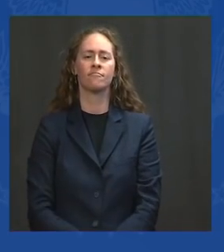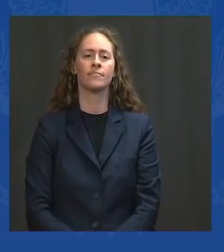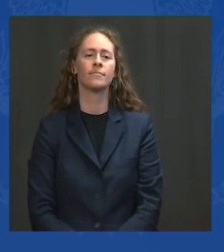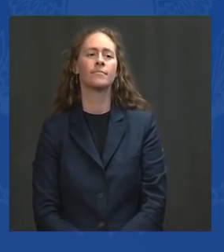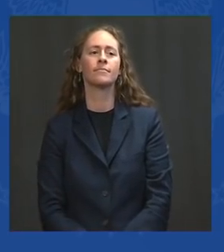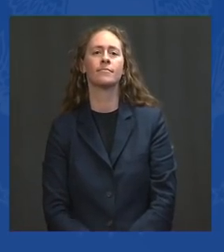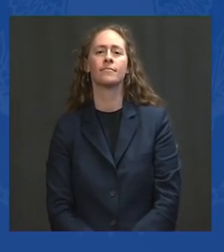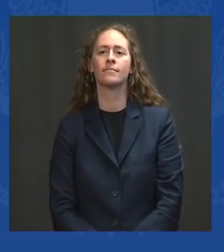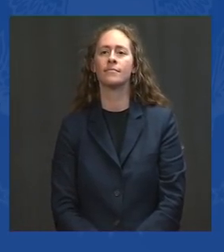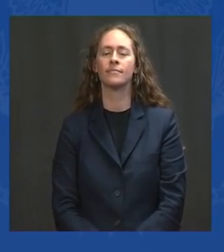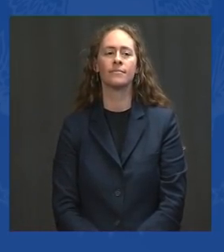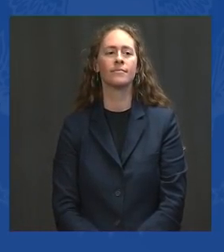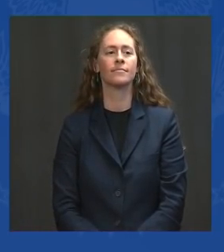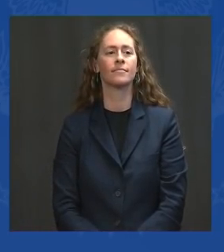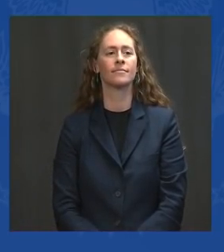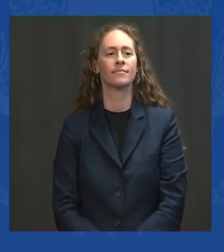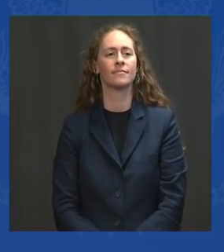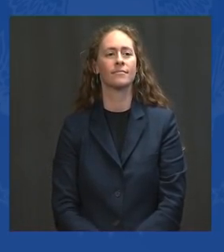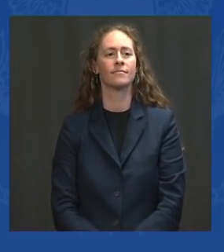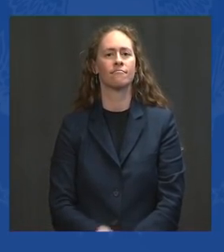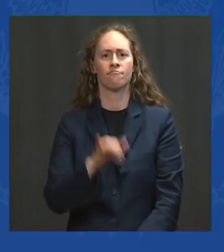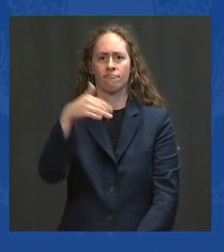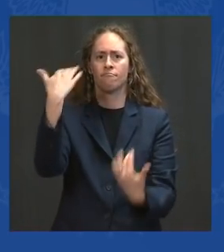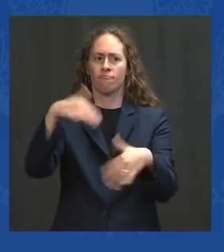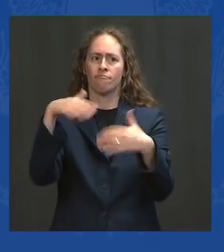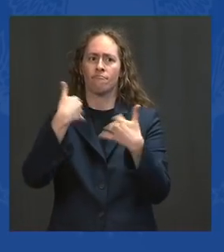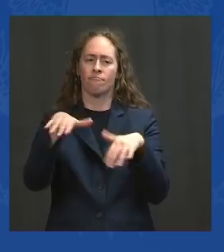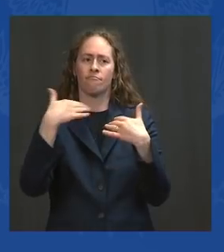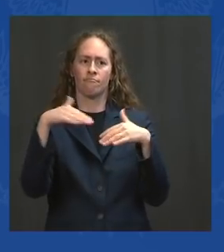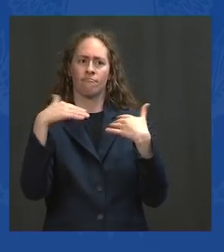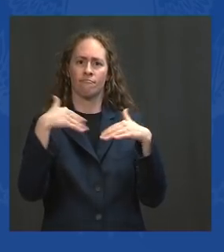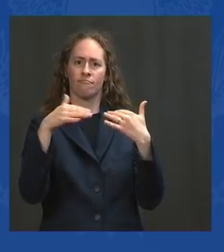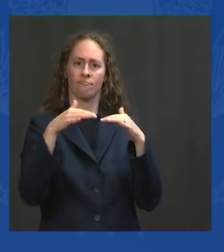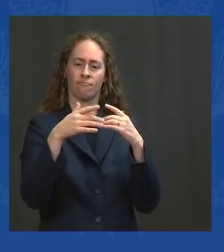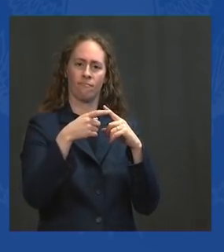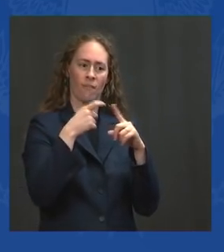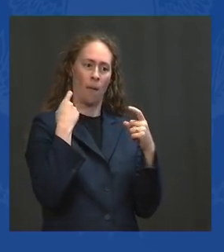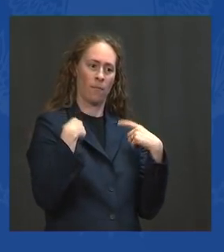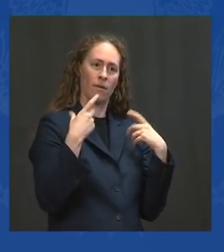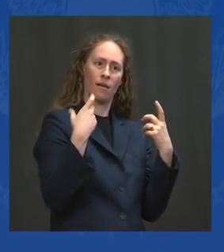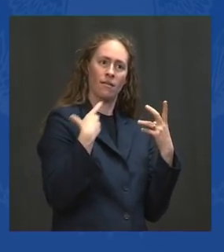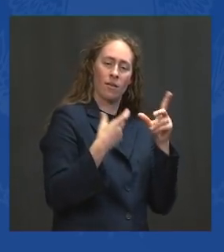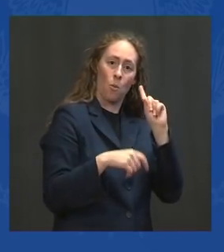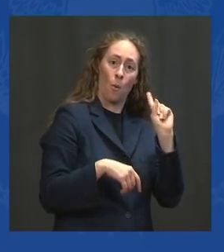It's a gigantic help. It's an eight to one return. Your head, your heart,